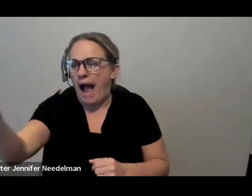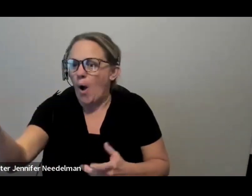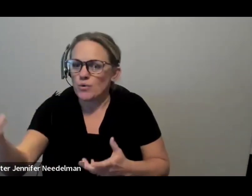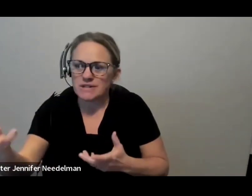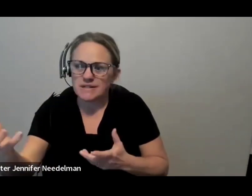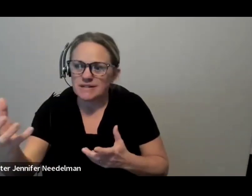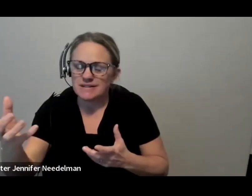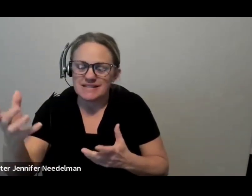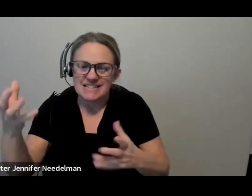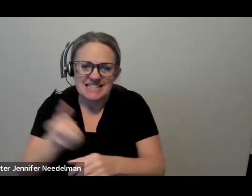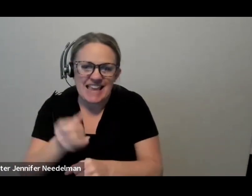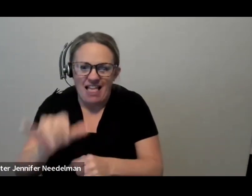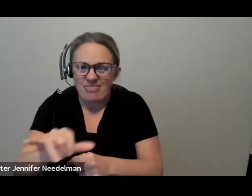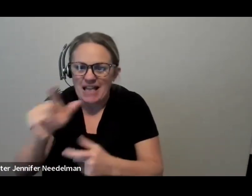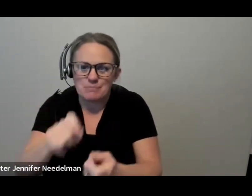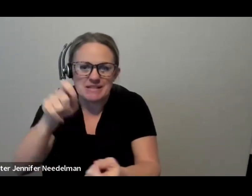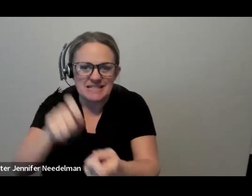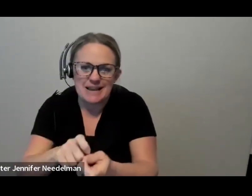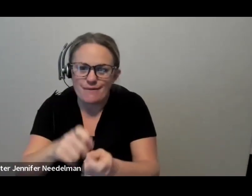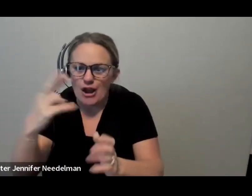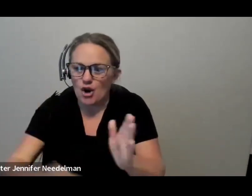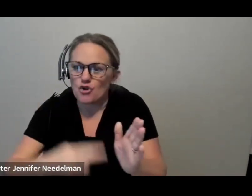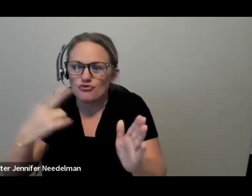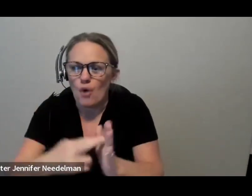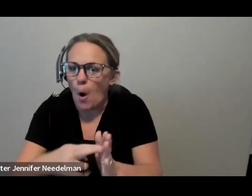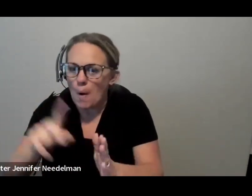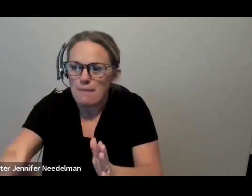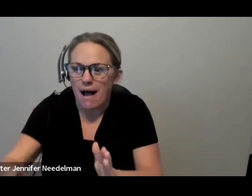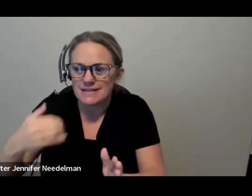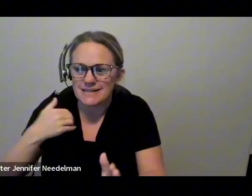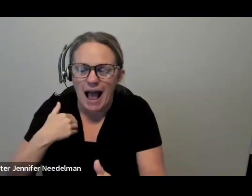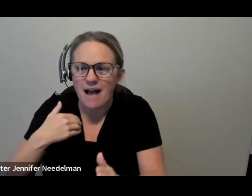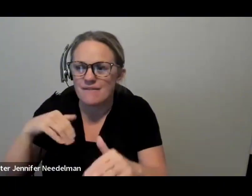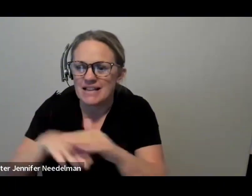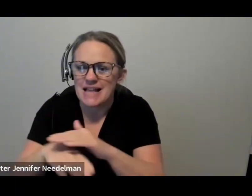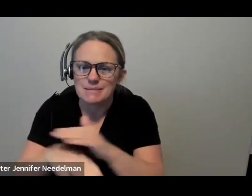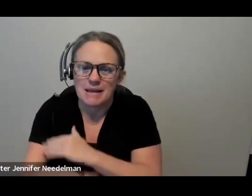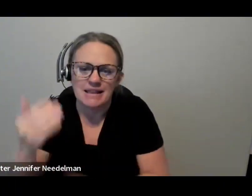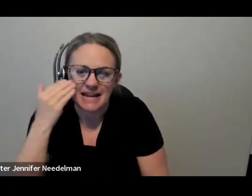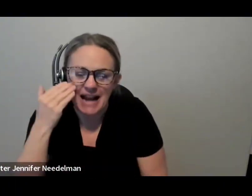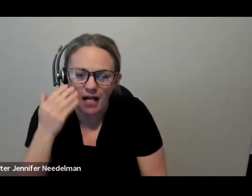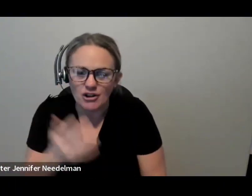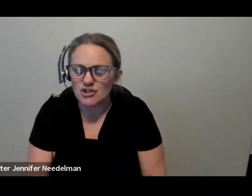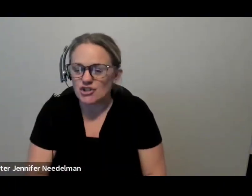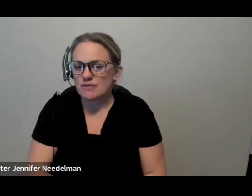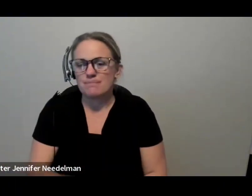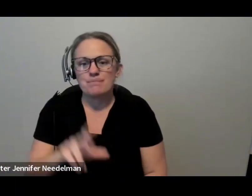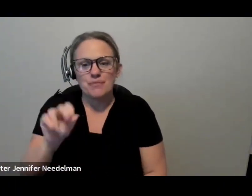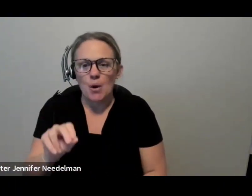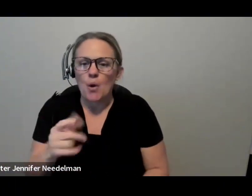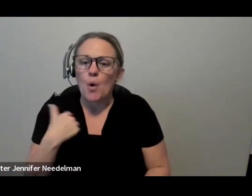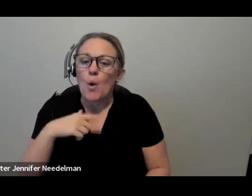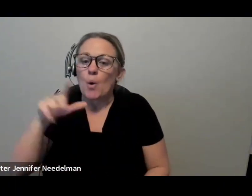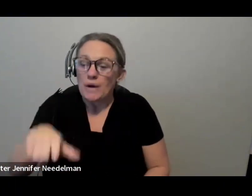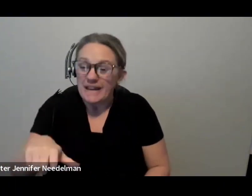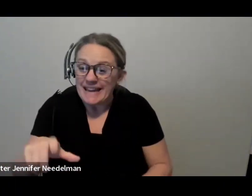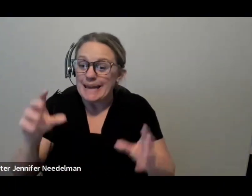and I, this is like my personal slogan, now we need infiltrators, okay? We need more of you all who don't have it in your job title